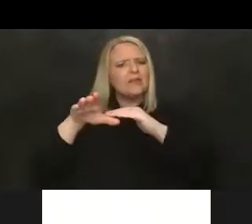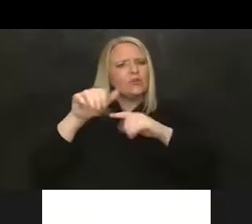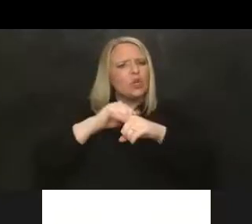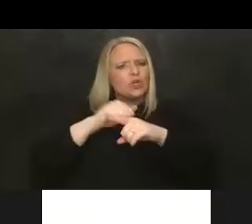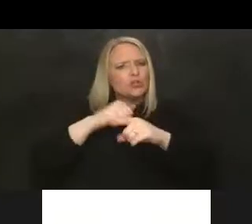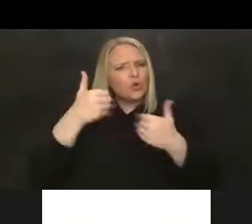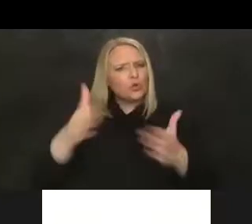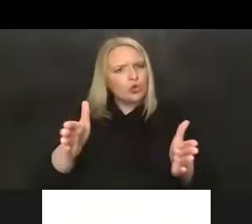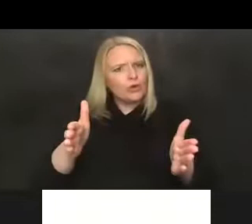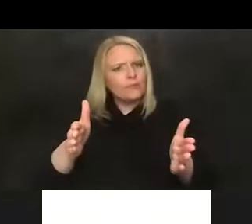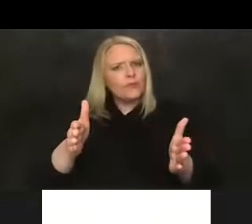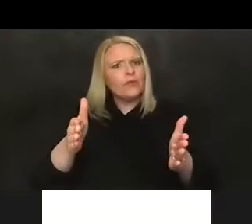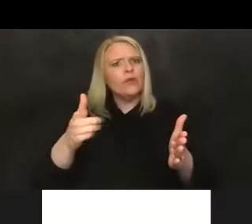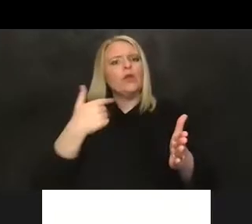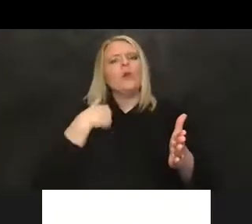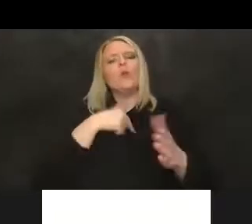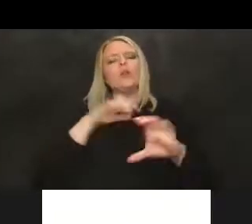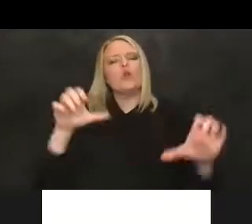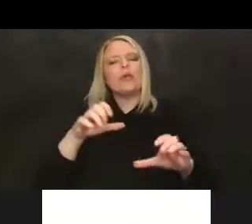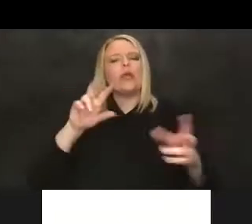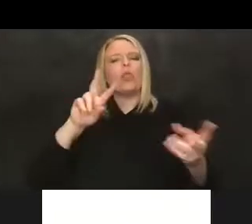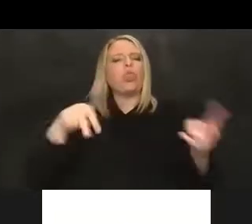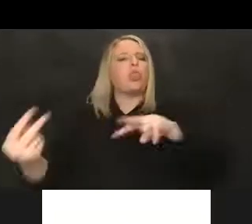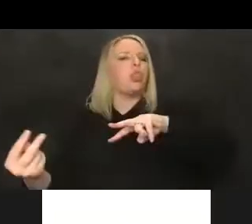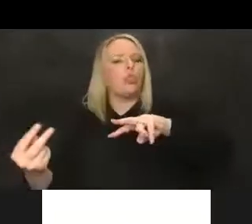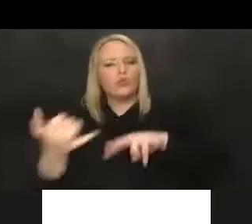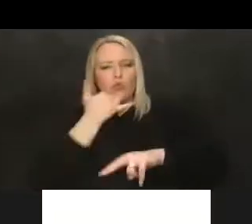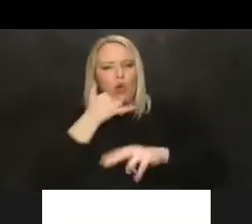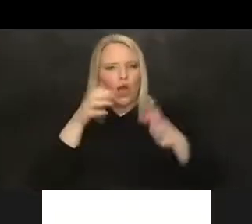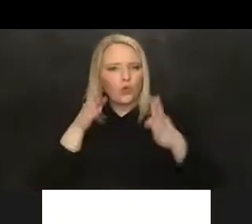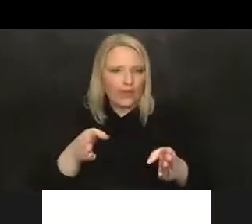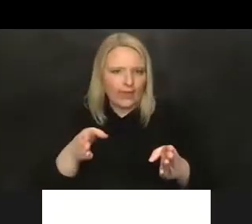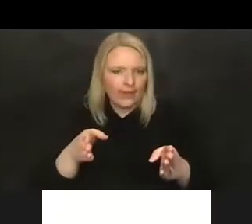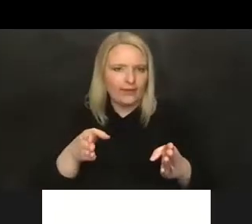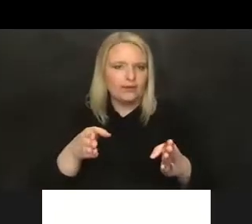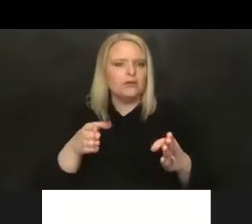excuse me, bass-ackwards is what we're doing, so why not just do it right from the start?